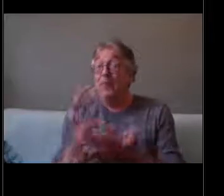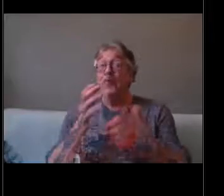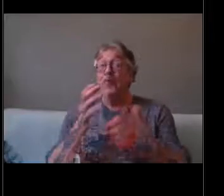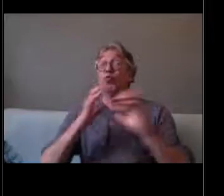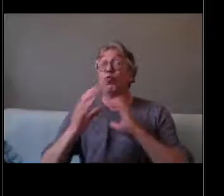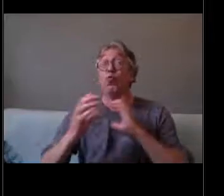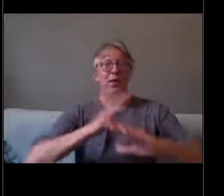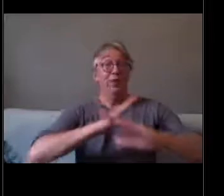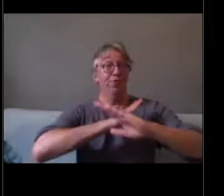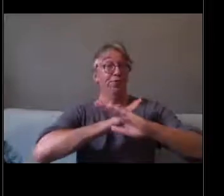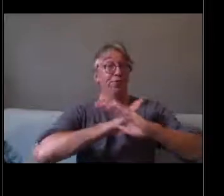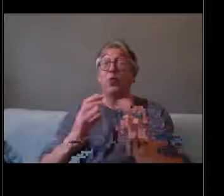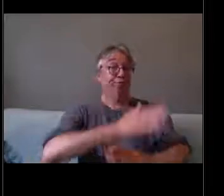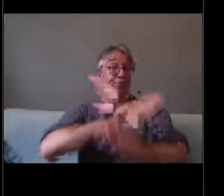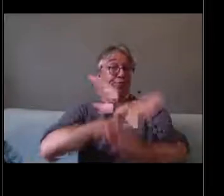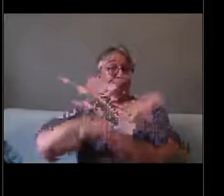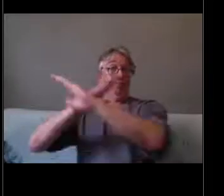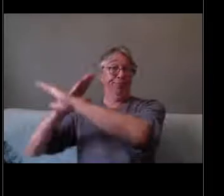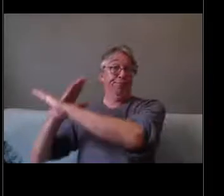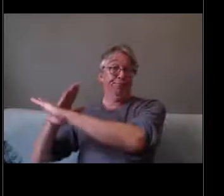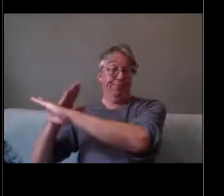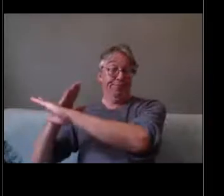and the response from persons with disabilities.